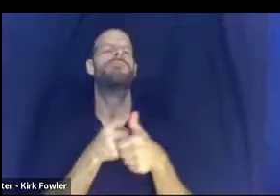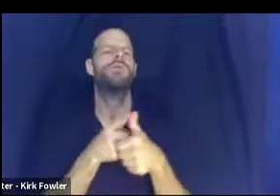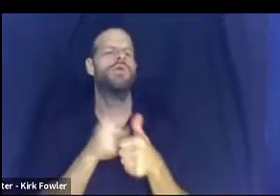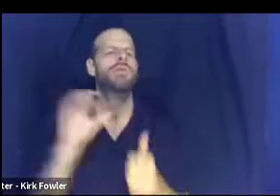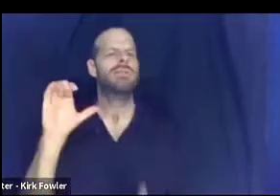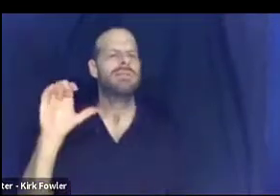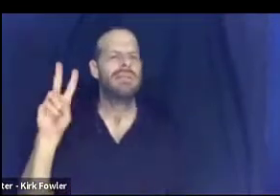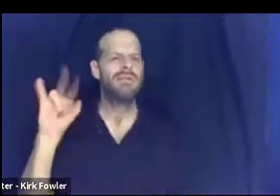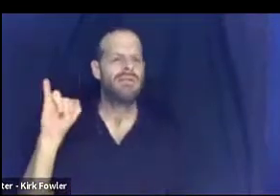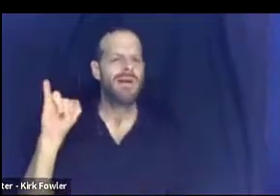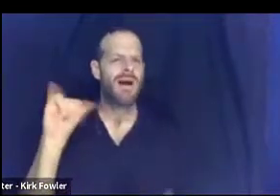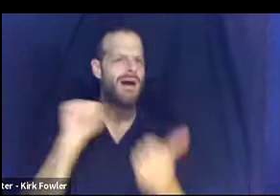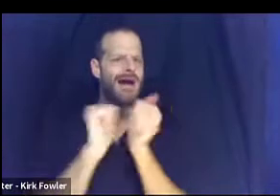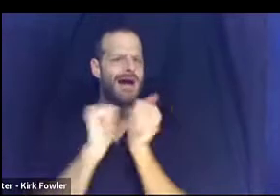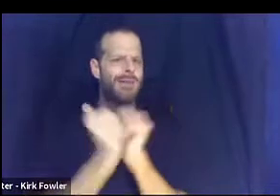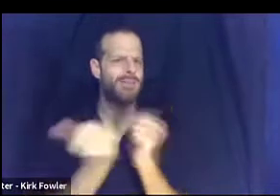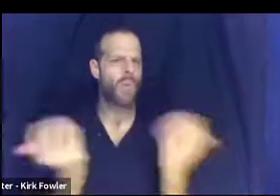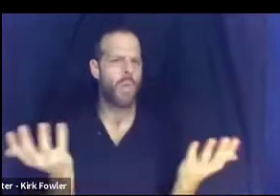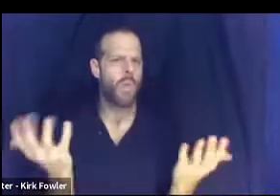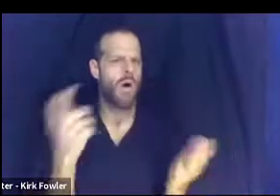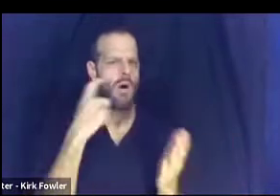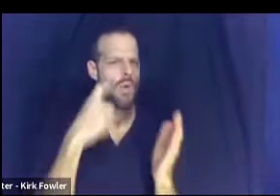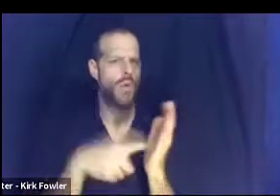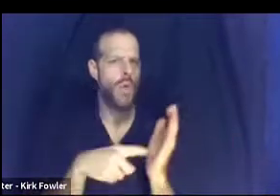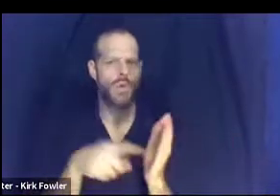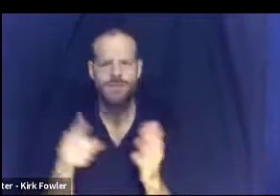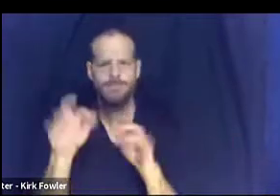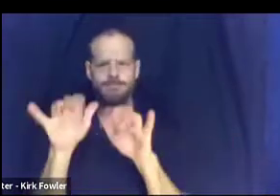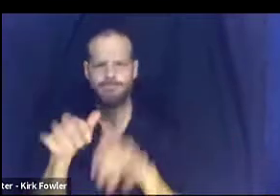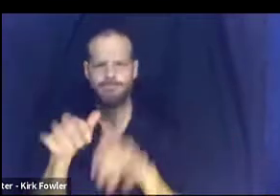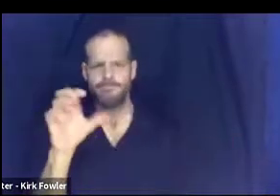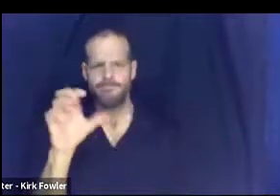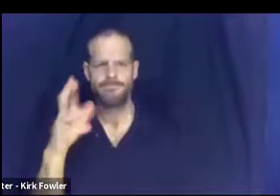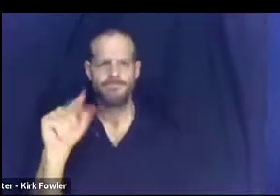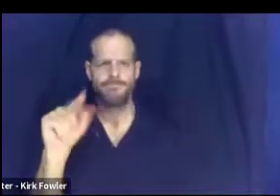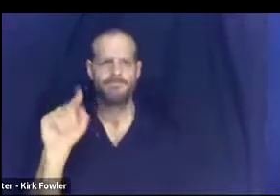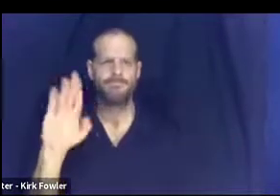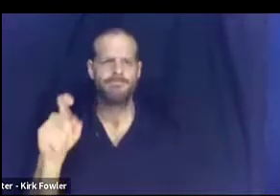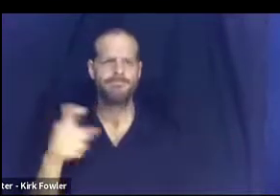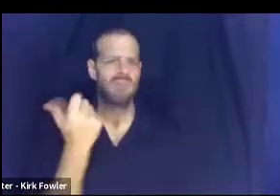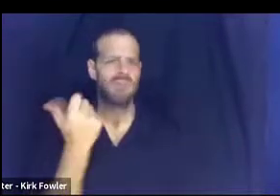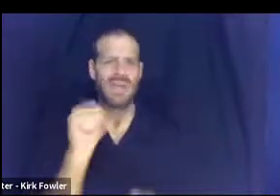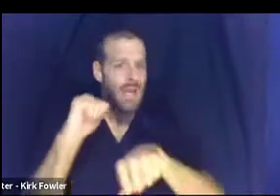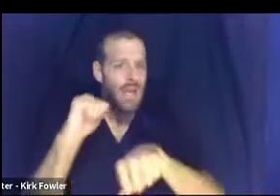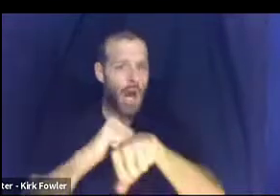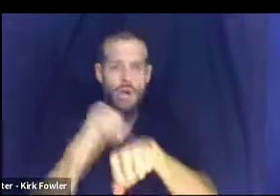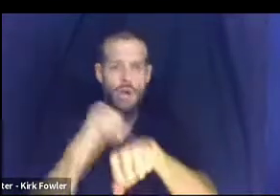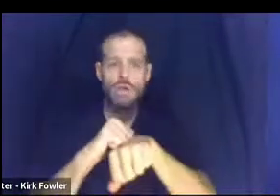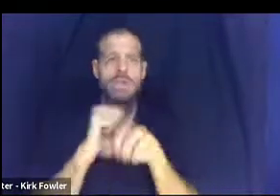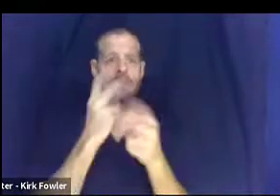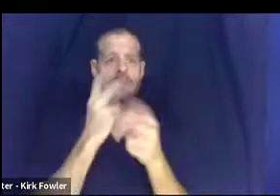What did you notice from a CVI perspective? Any concrete, visual adaptations you can identify?